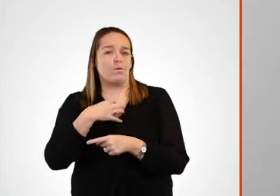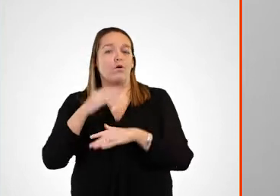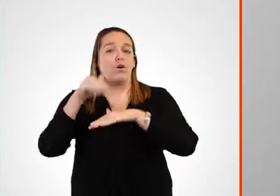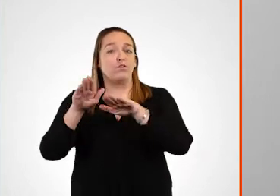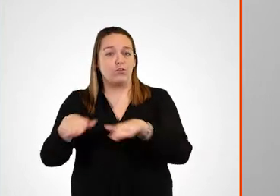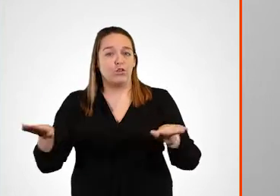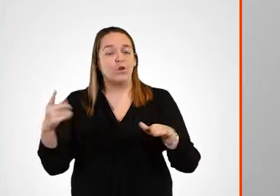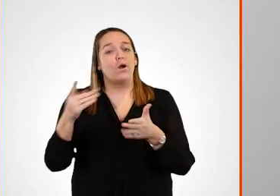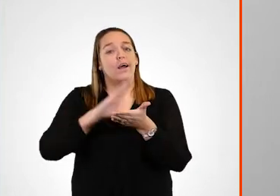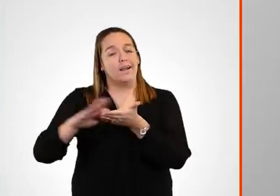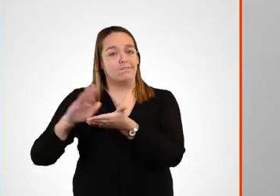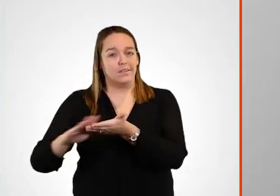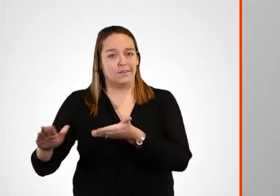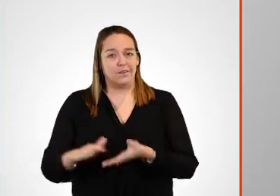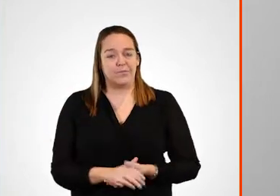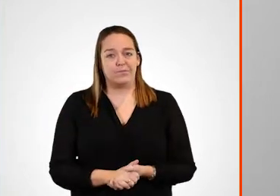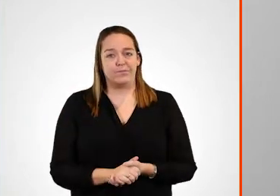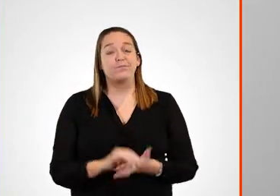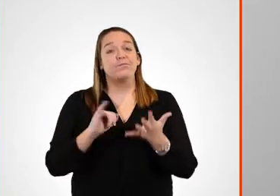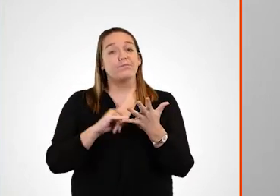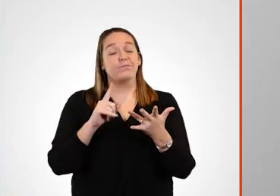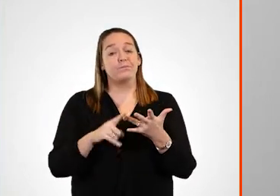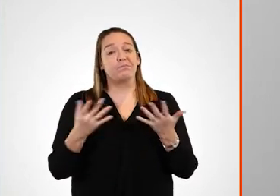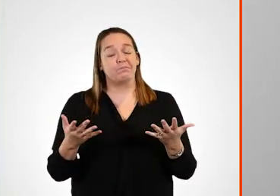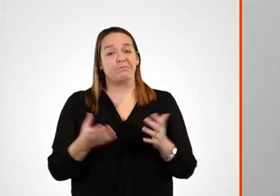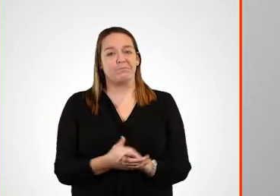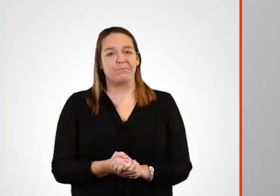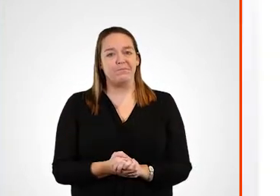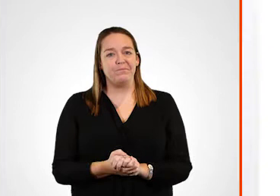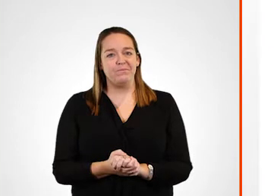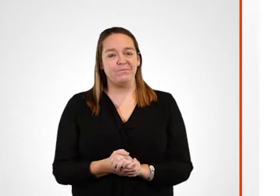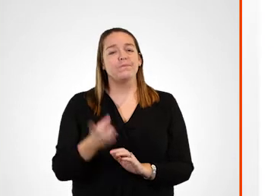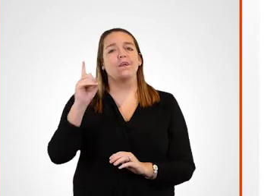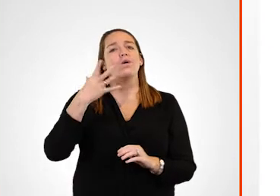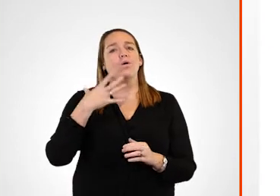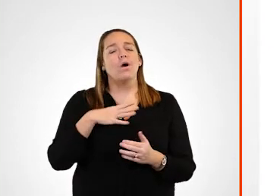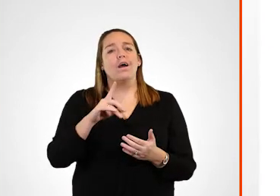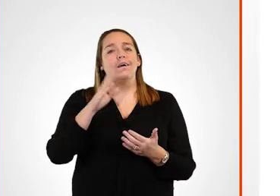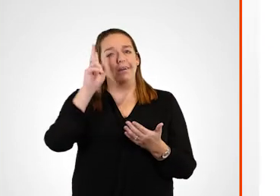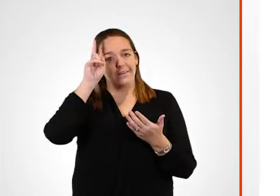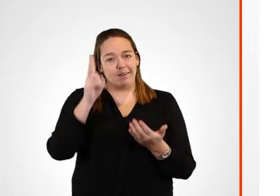who are hard of hearing. So I want to just again acknowledge that a lot of the research